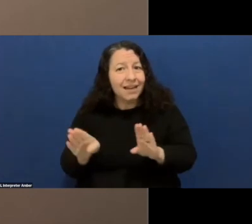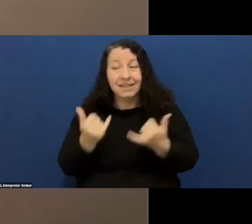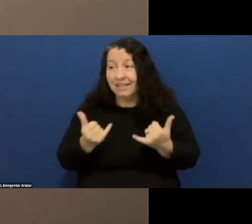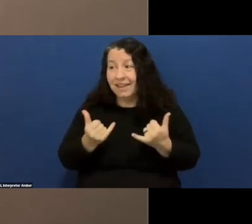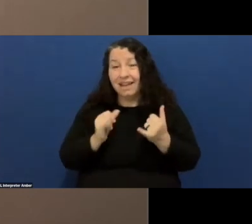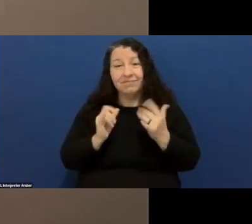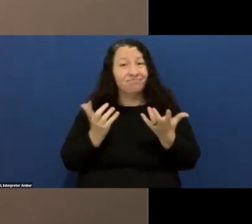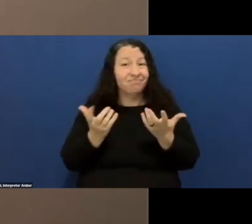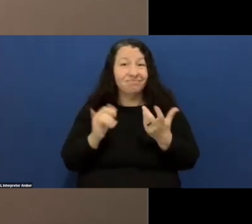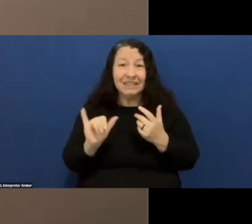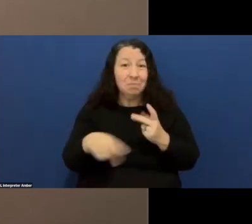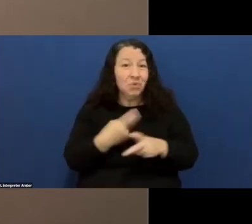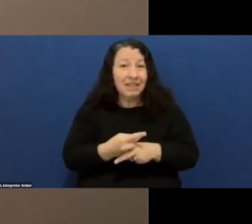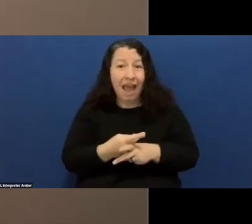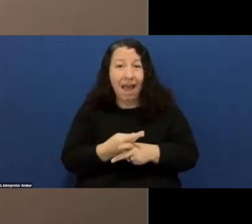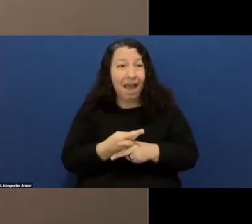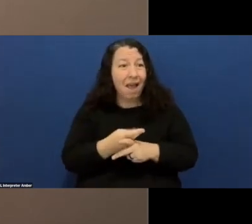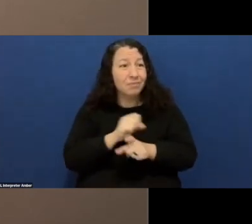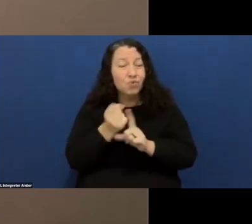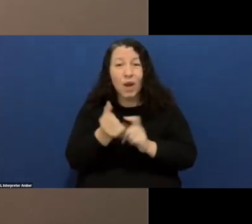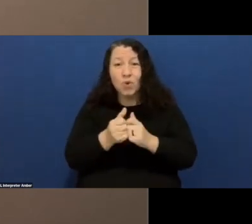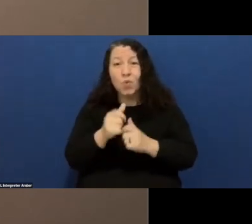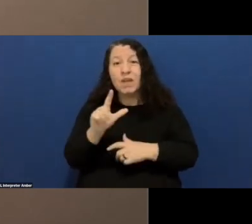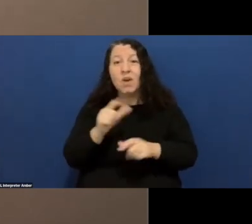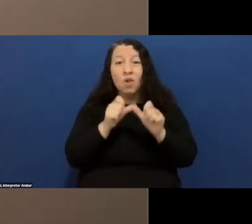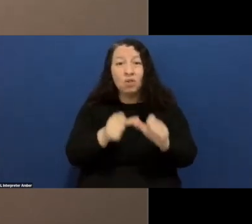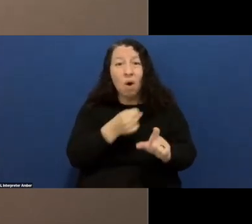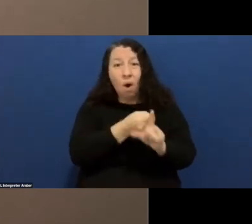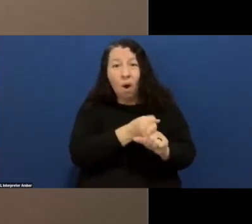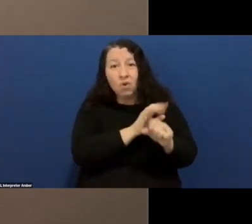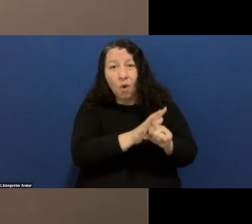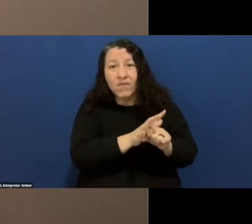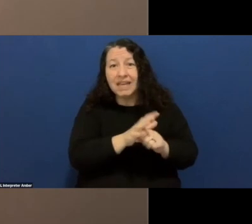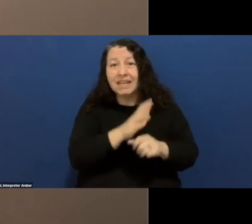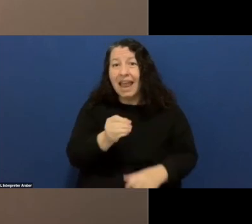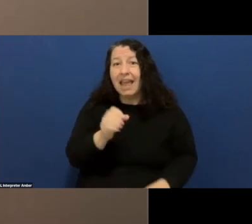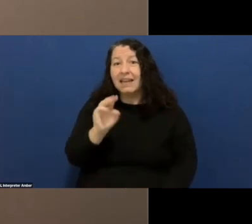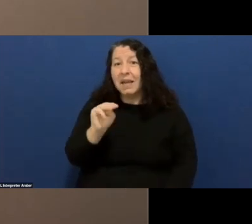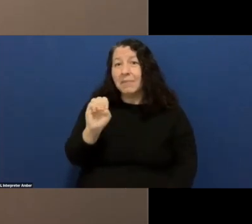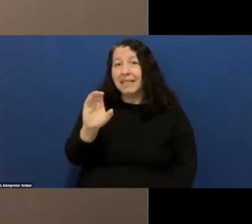Today, I find myself in a similar position with Long COVID and ME/CFS. I am fatigued,